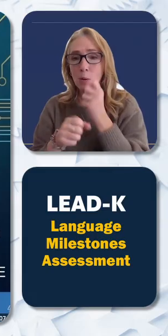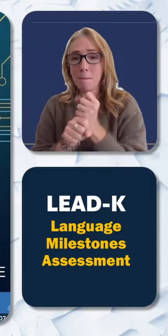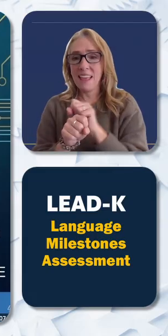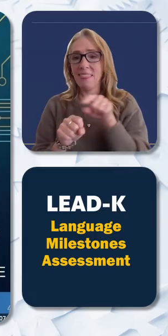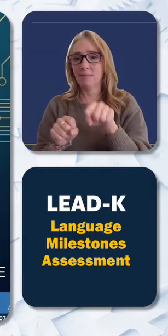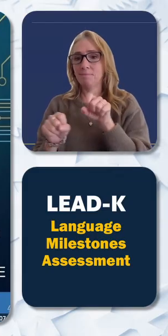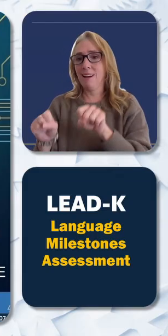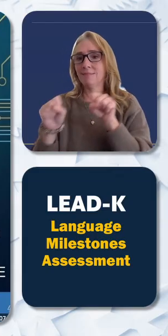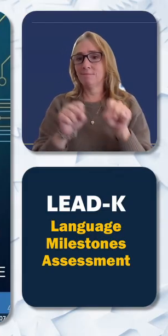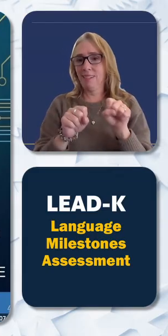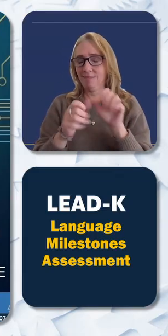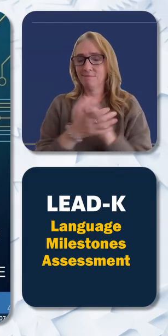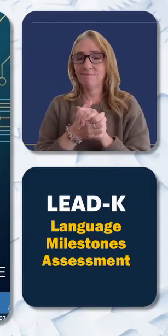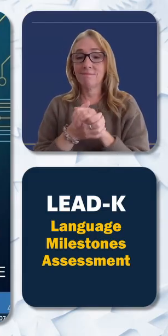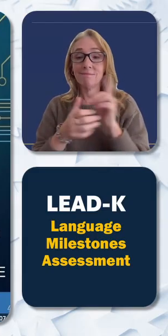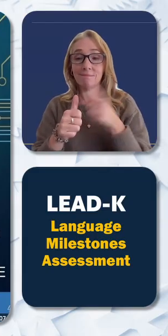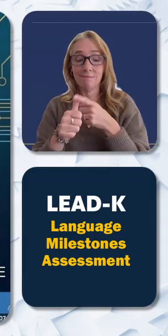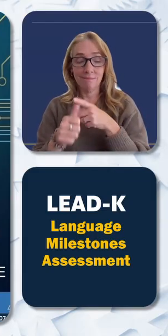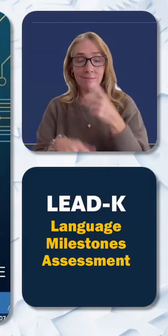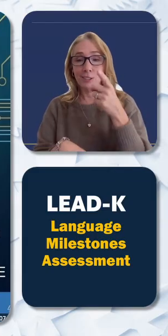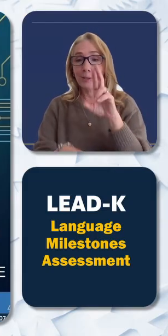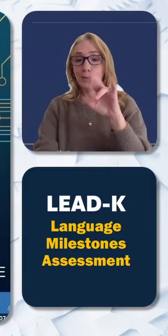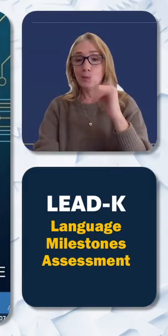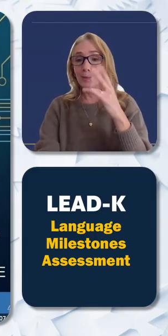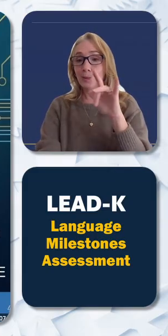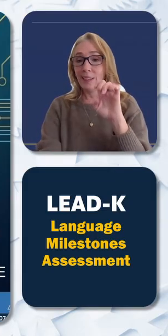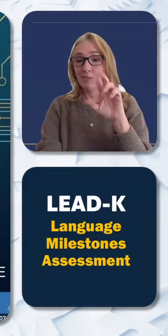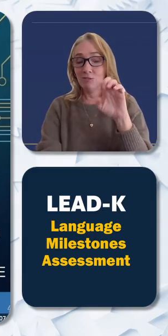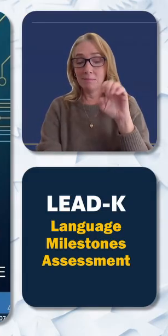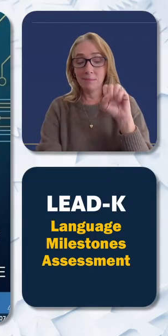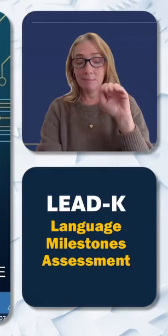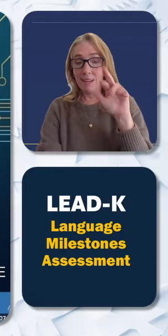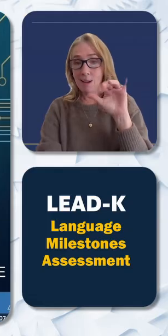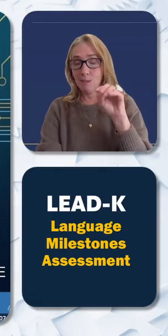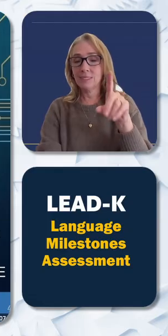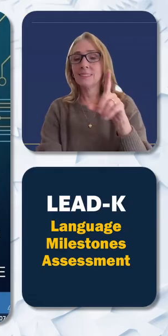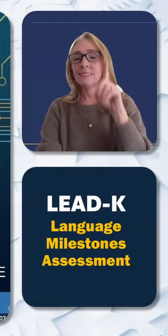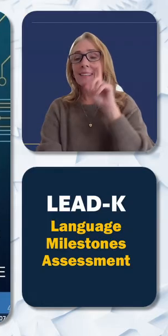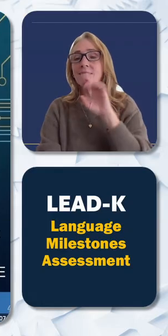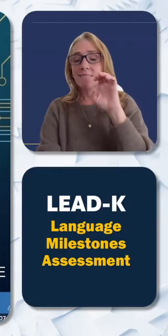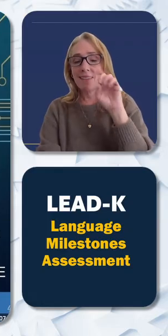So, we have two important people that made this webinar possible. First is Dr.